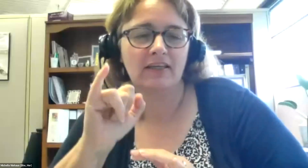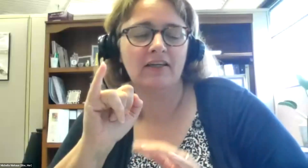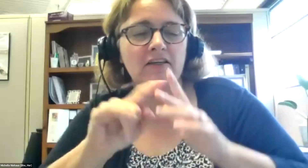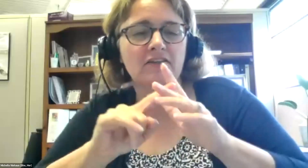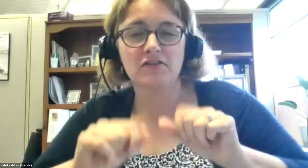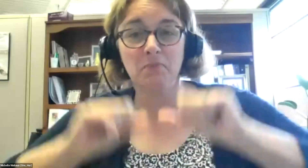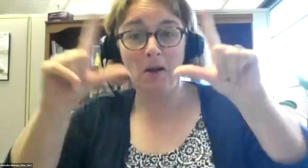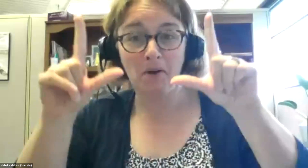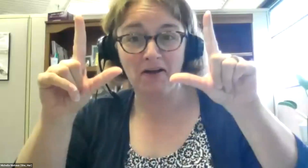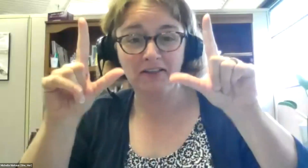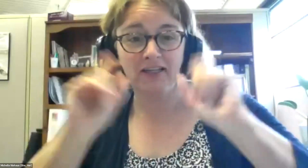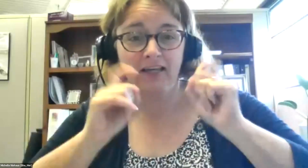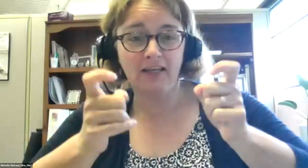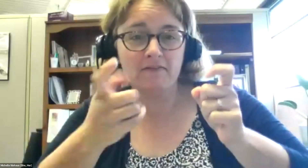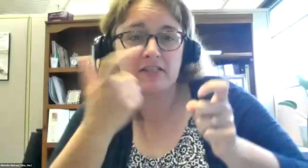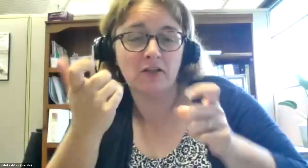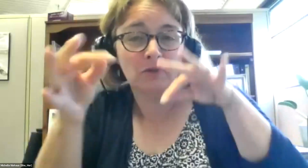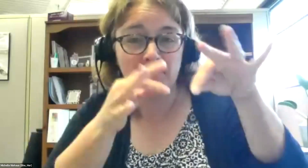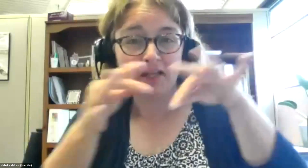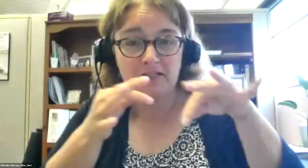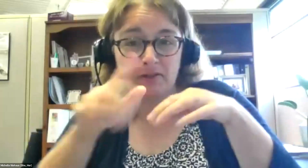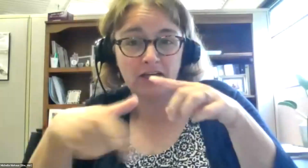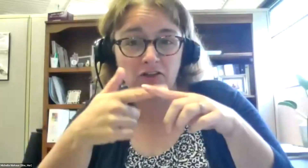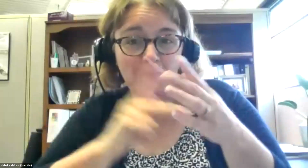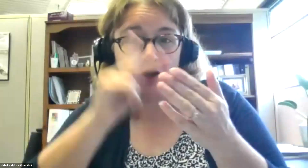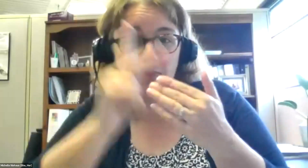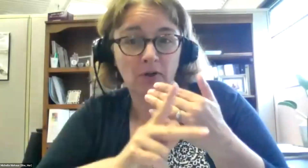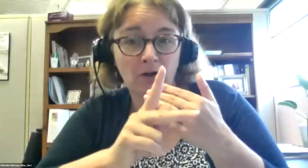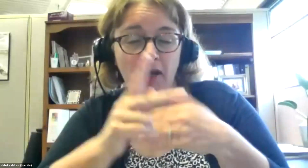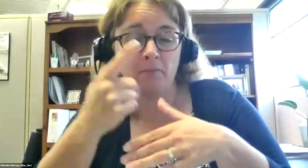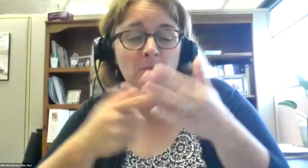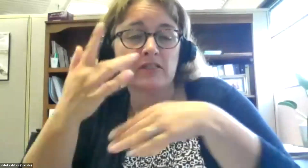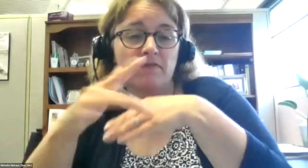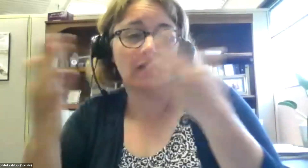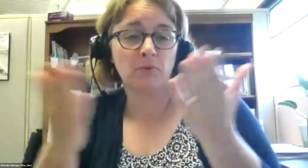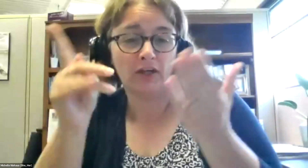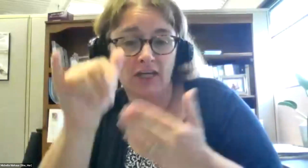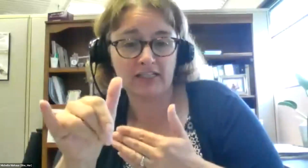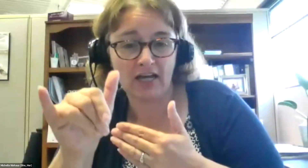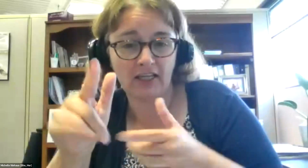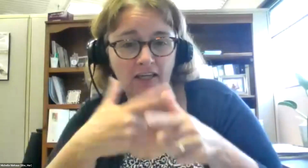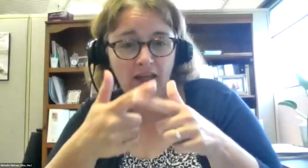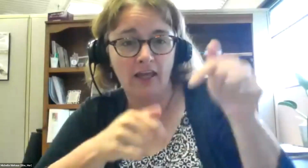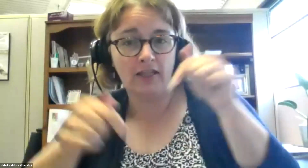HEY, THIS IS MIL. I'M GETTING ALL KINDS OF QUESTIONS IN THE CHAT BUT I ASKED